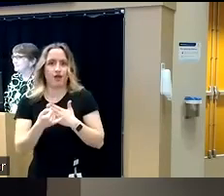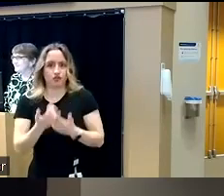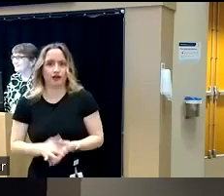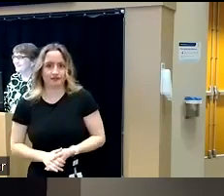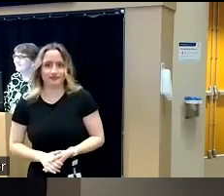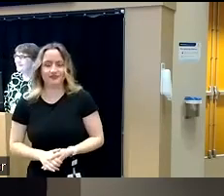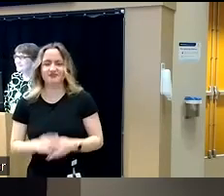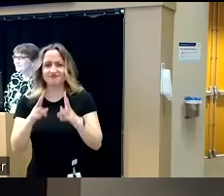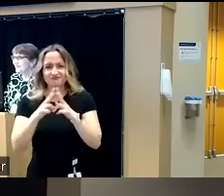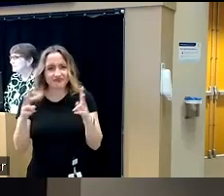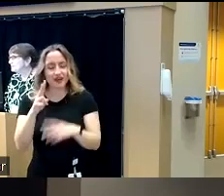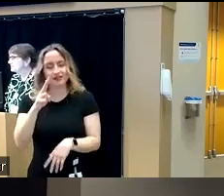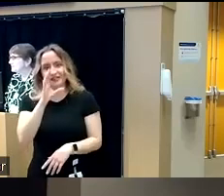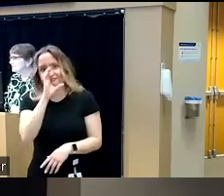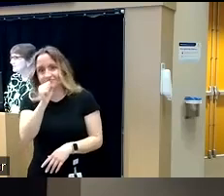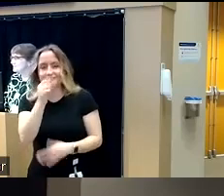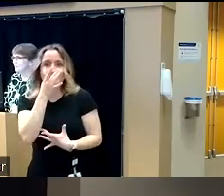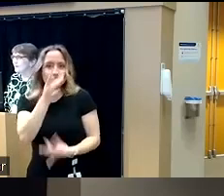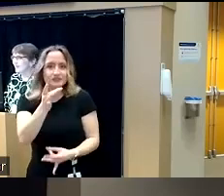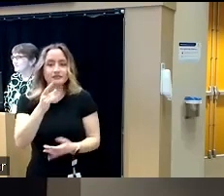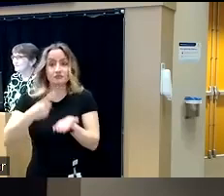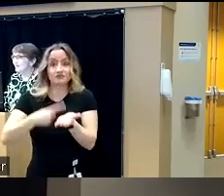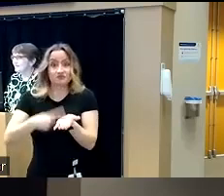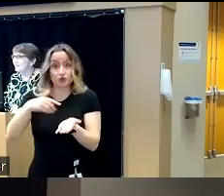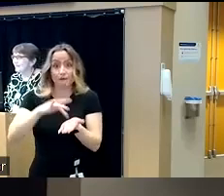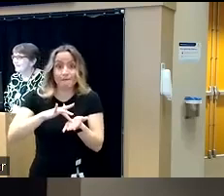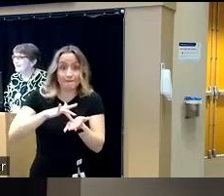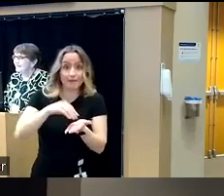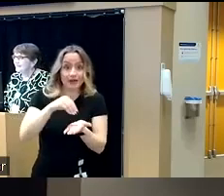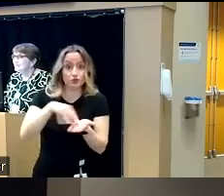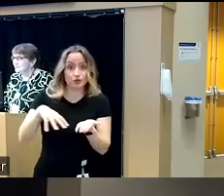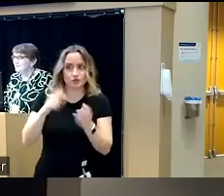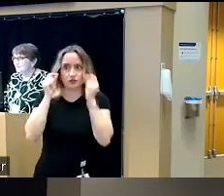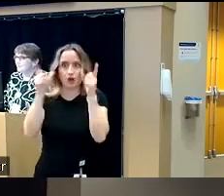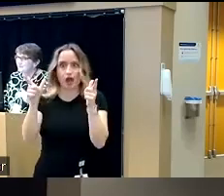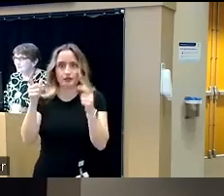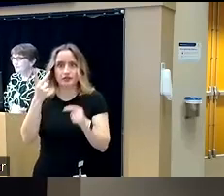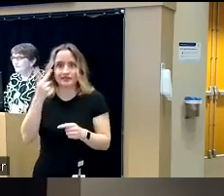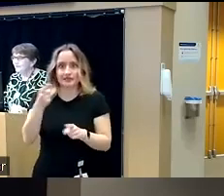interesting thing and sometimes students are very surprised to find out that these are people who